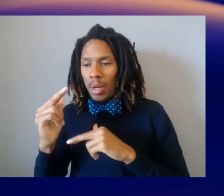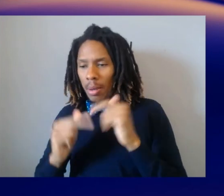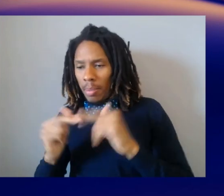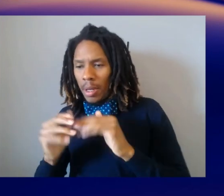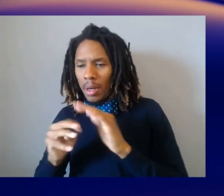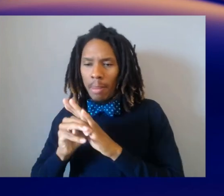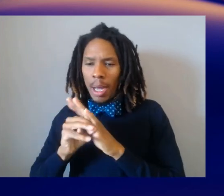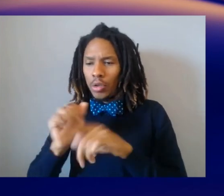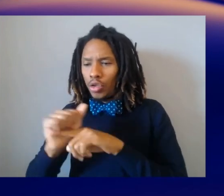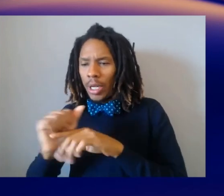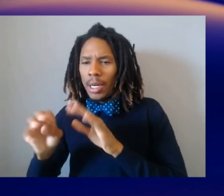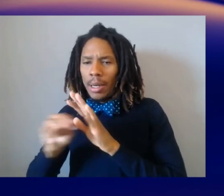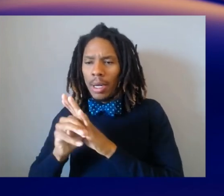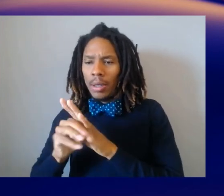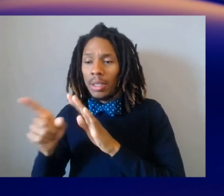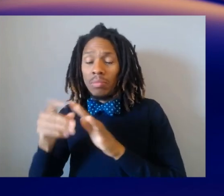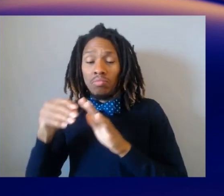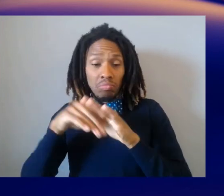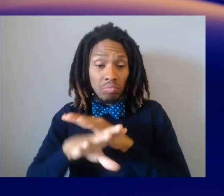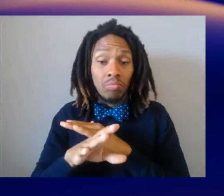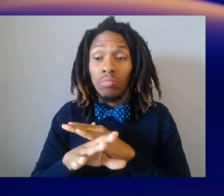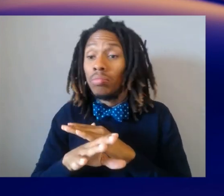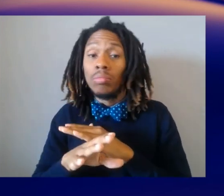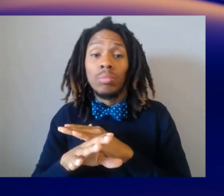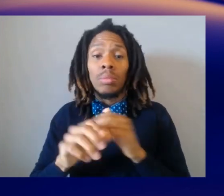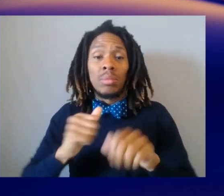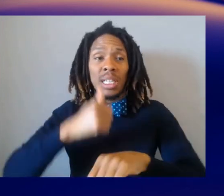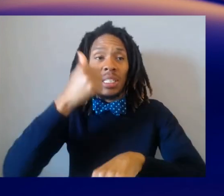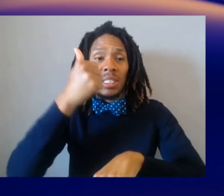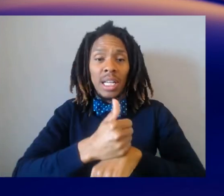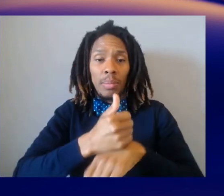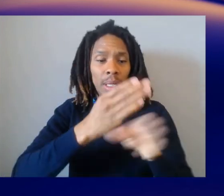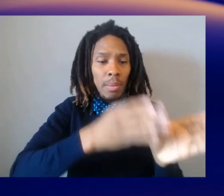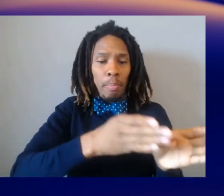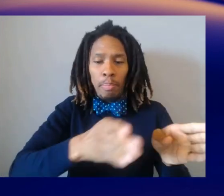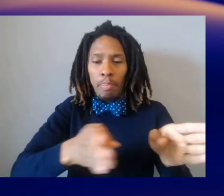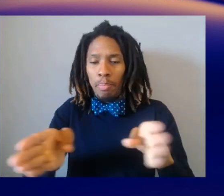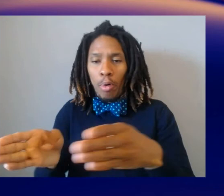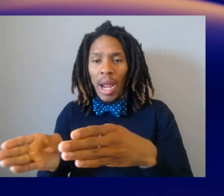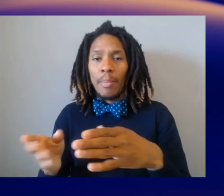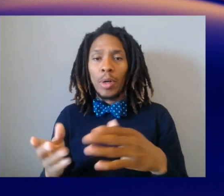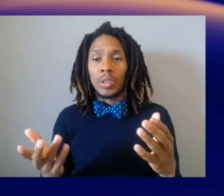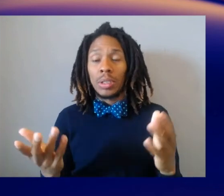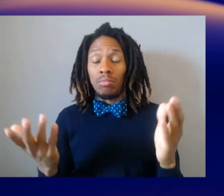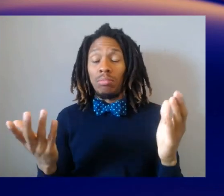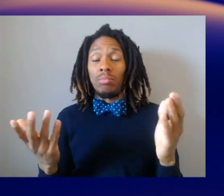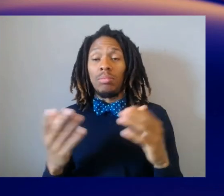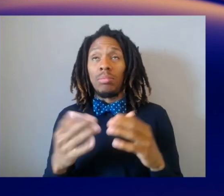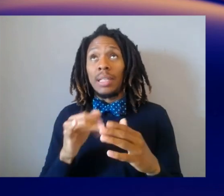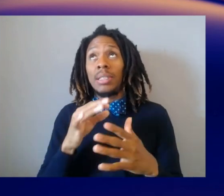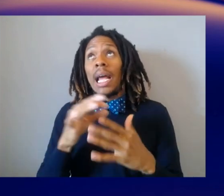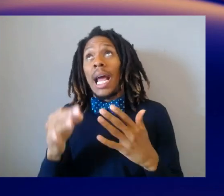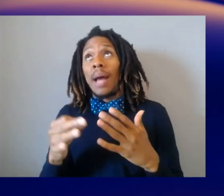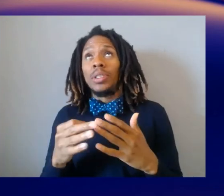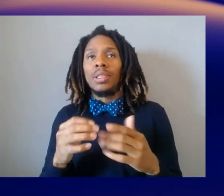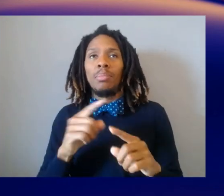they just come in and set their parameters. That's Yeah. An option. It's an option, yeah. There's some different, yeah.